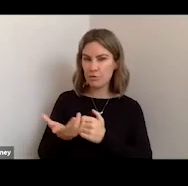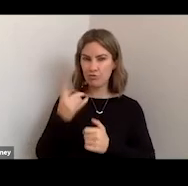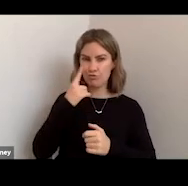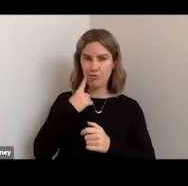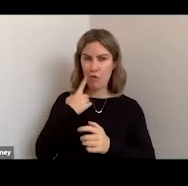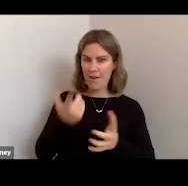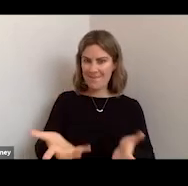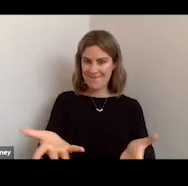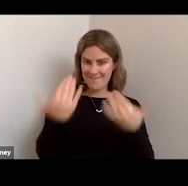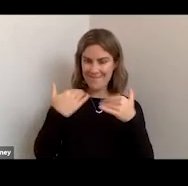Where a content planner is